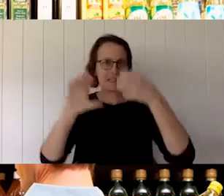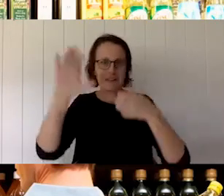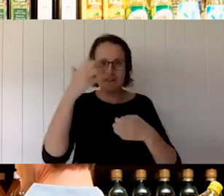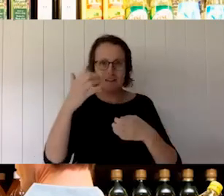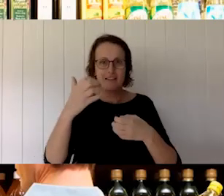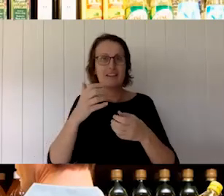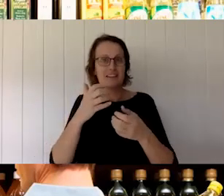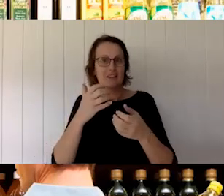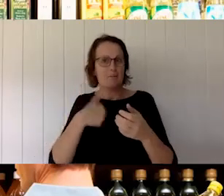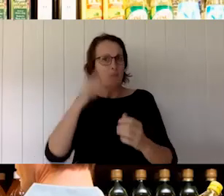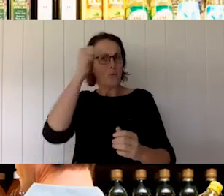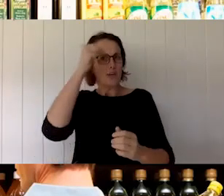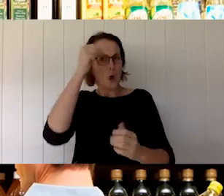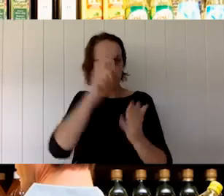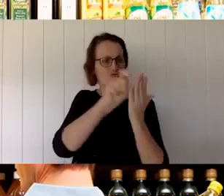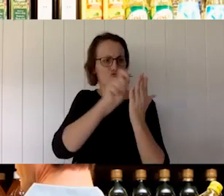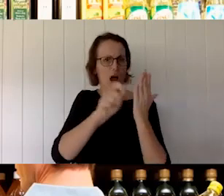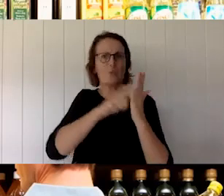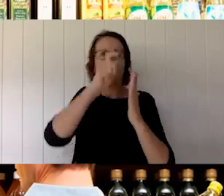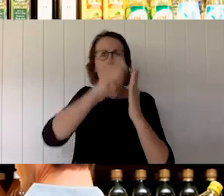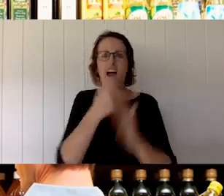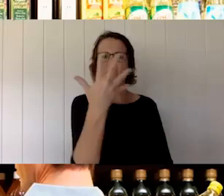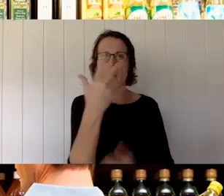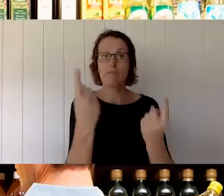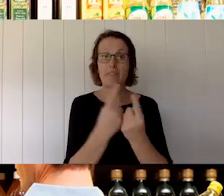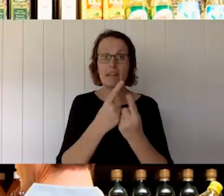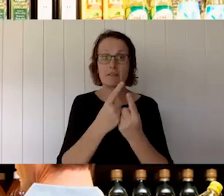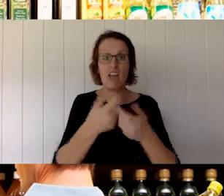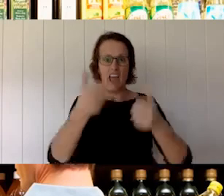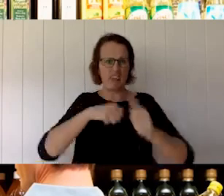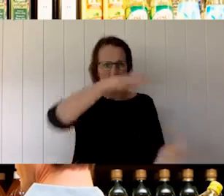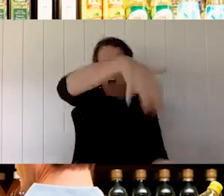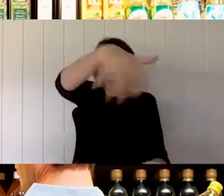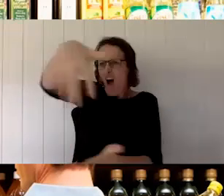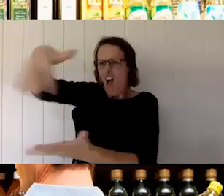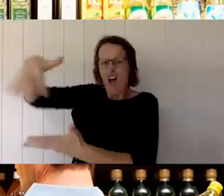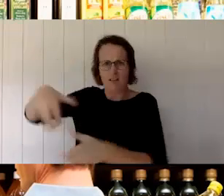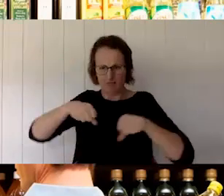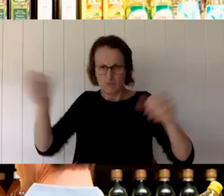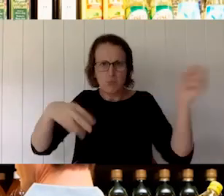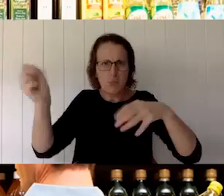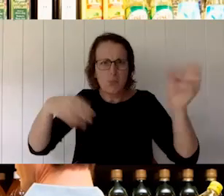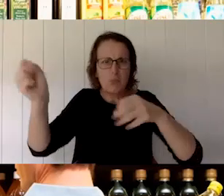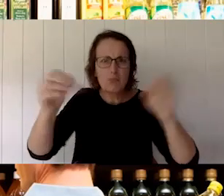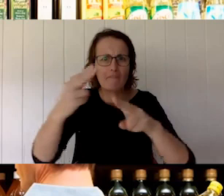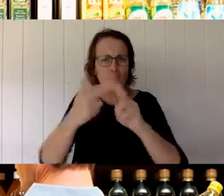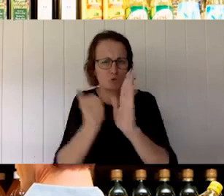know we're going to get THESE five items. Then we end up walking away with a trolley with a whole bunch of different things. The whole idea of